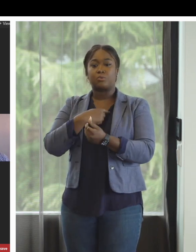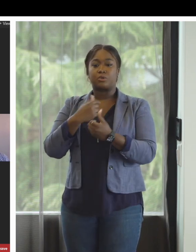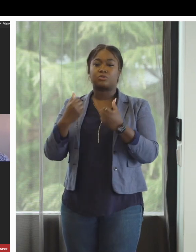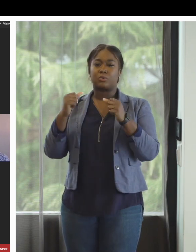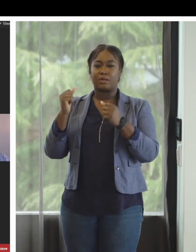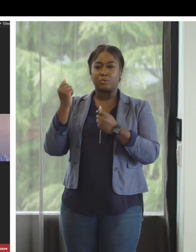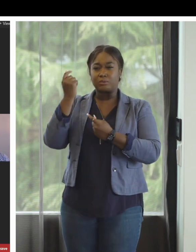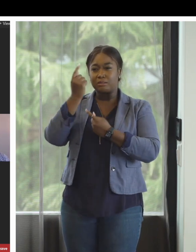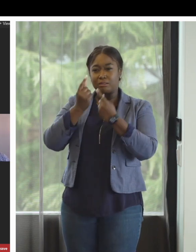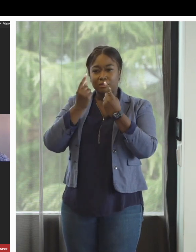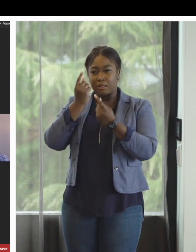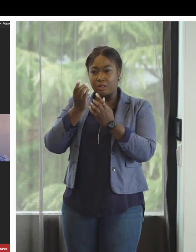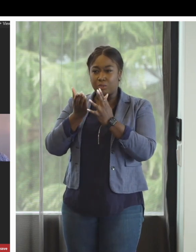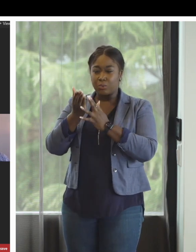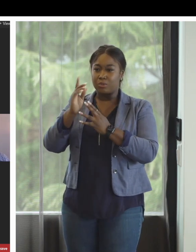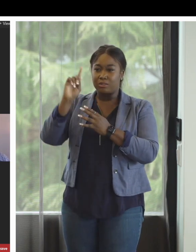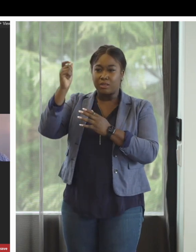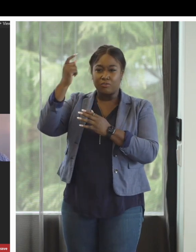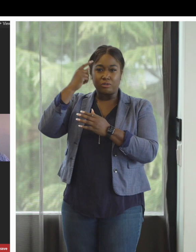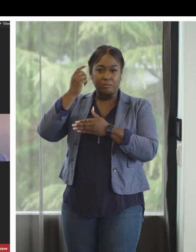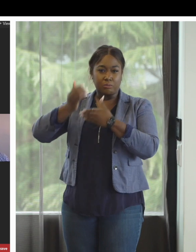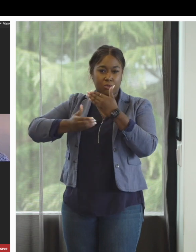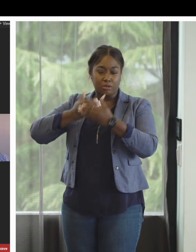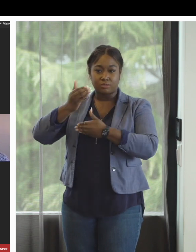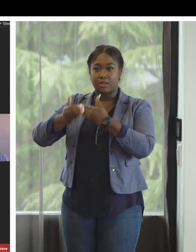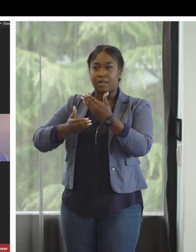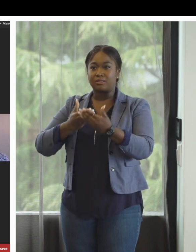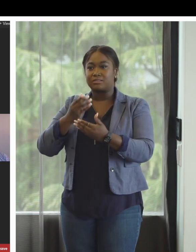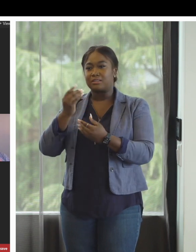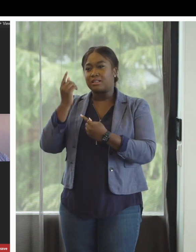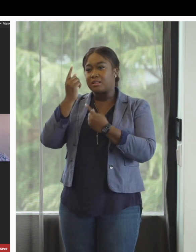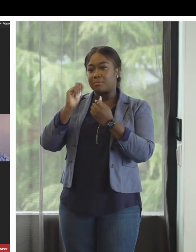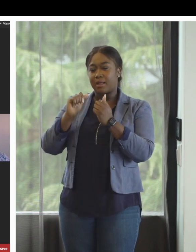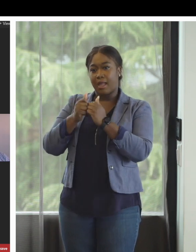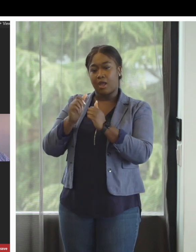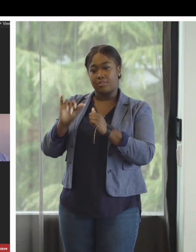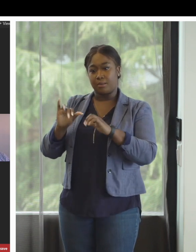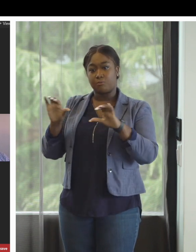the government process and how performance metrics to